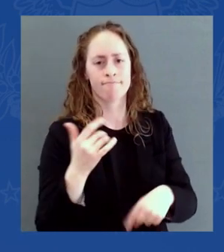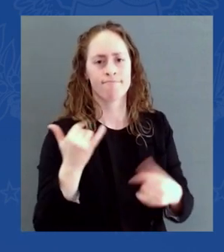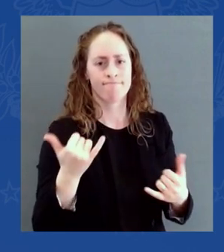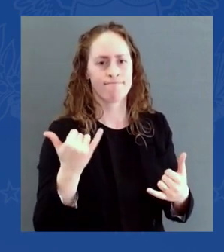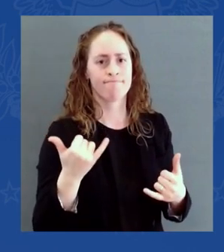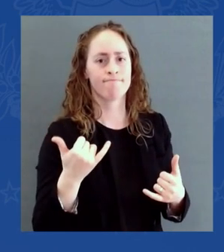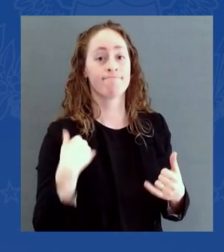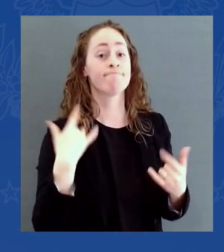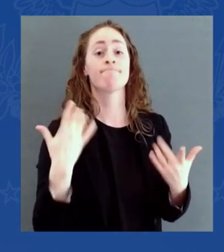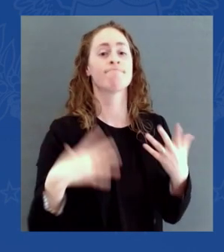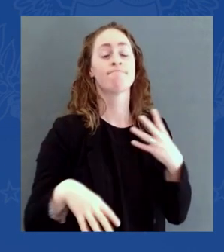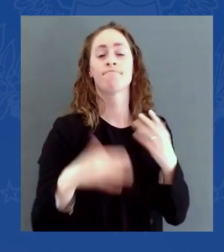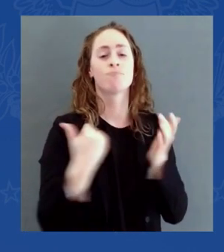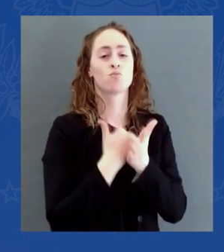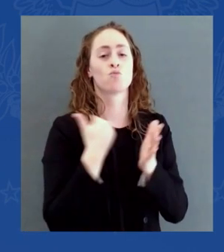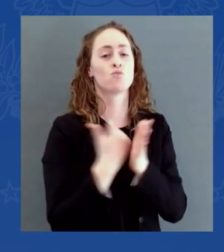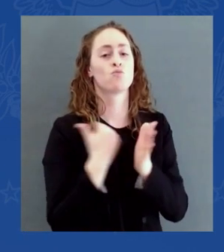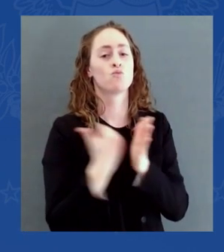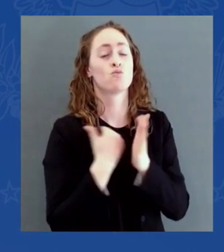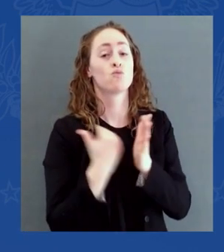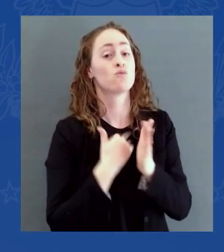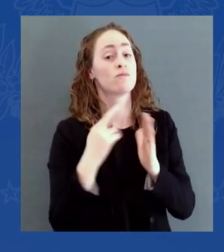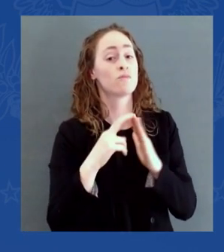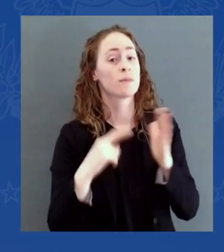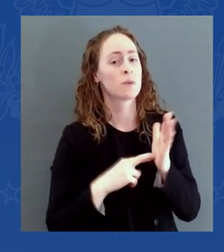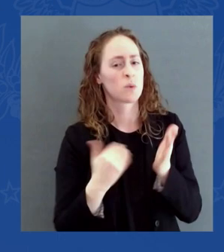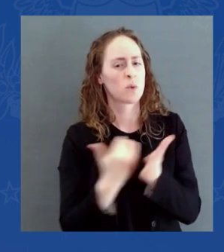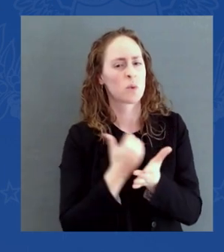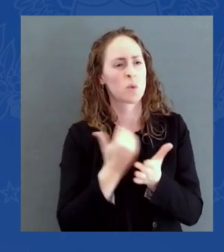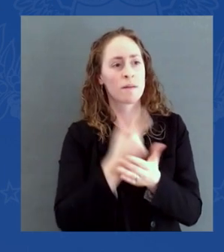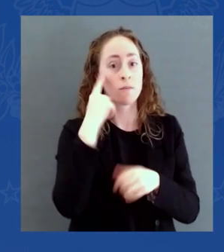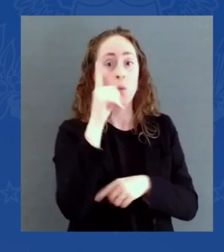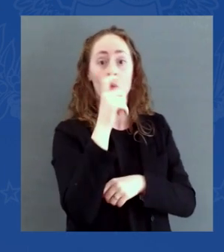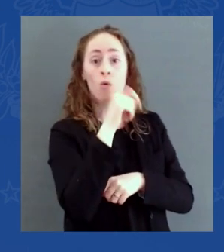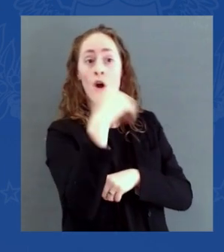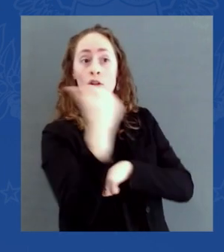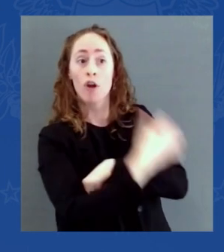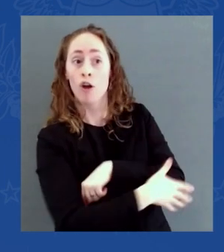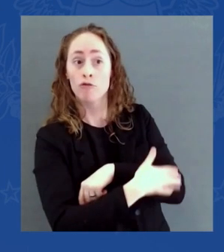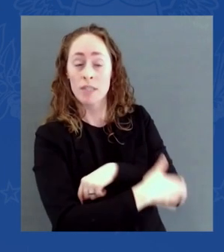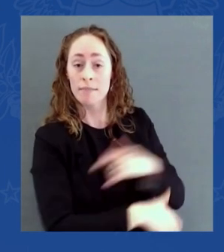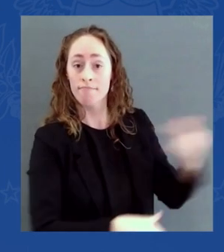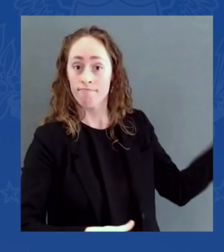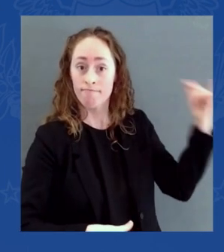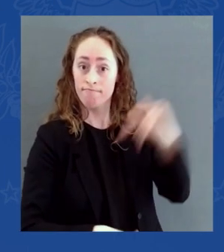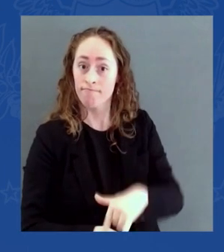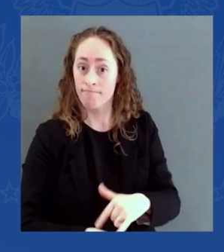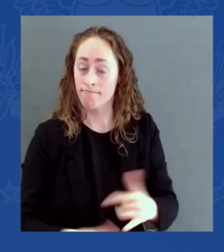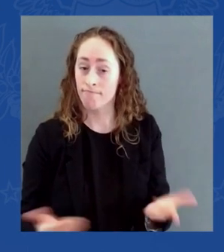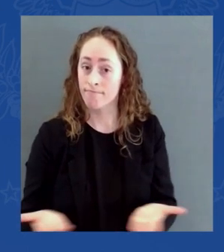It used to be that an international travel flying to the United State- -- traveler flying to the United States had to test negatively three days